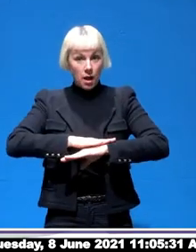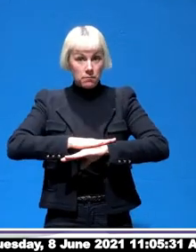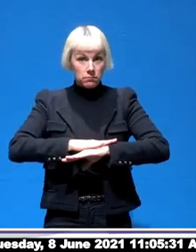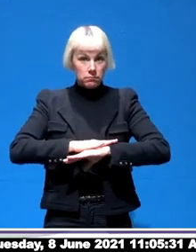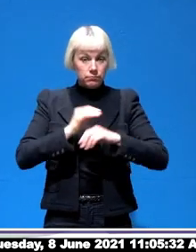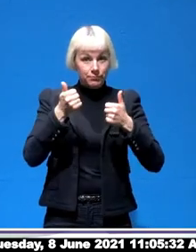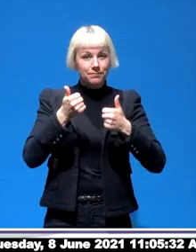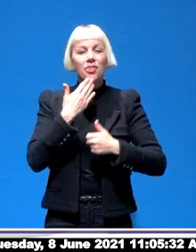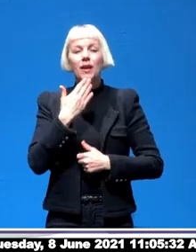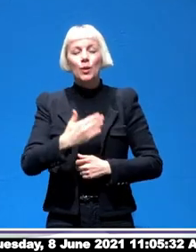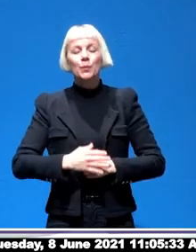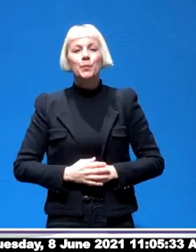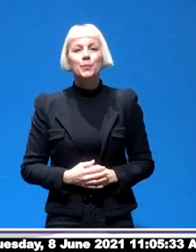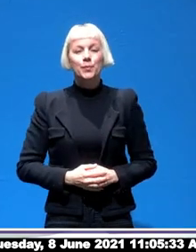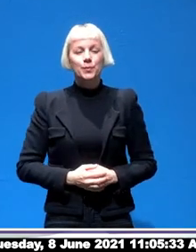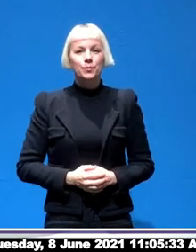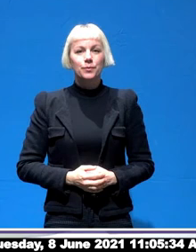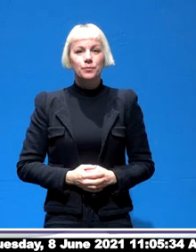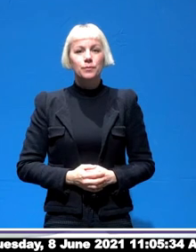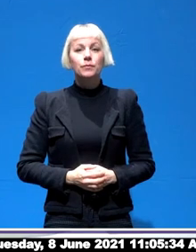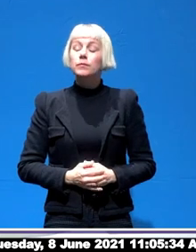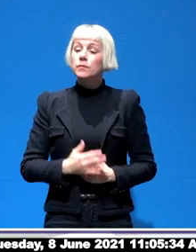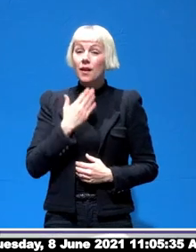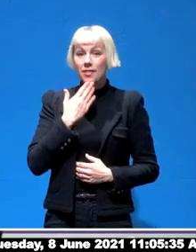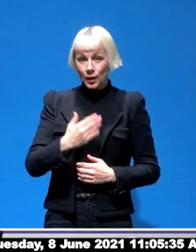Thank you, Chair. Thank you very much.